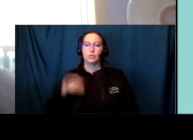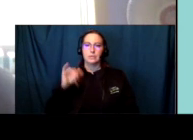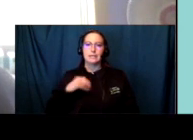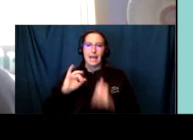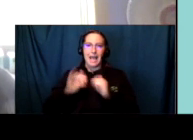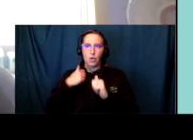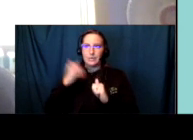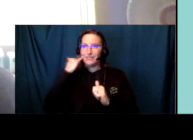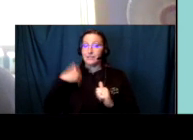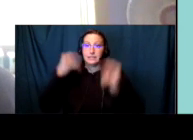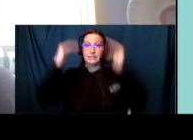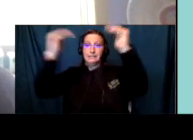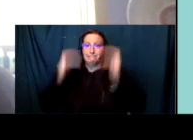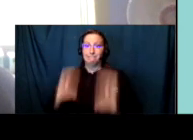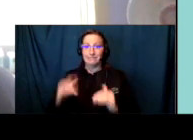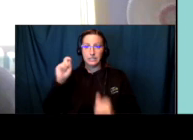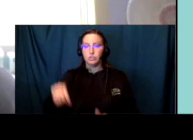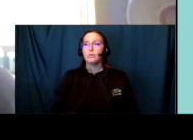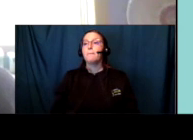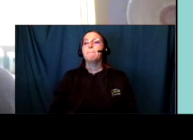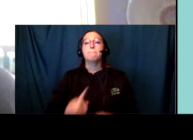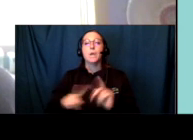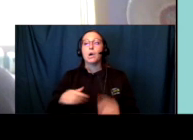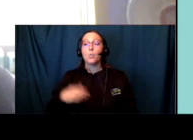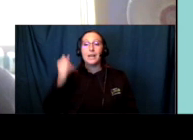What if you get to this activity and you have completely misjudged like...